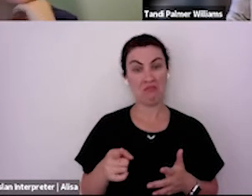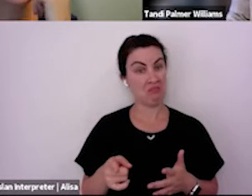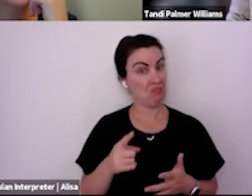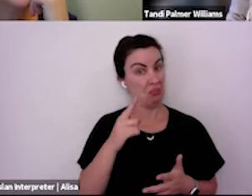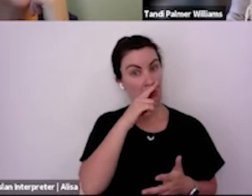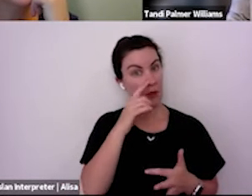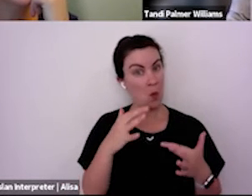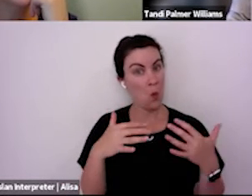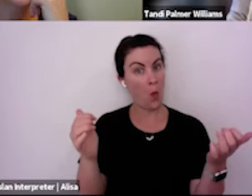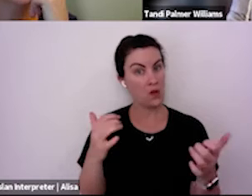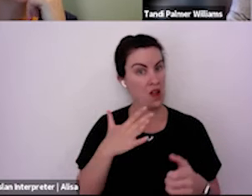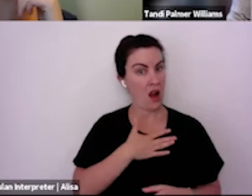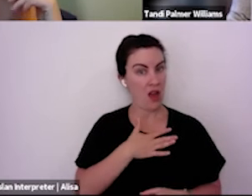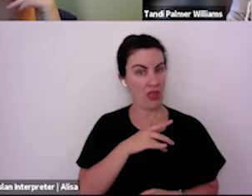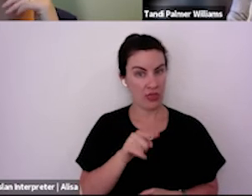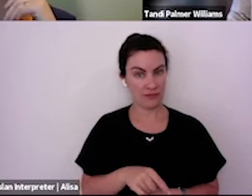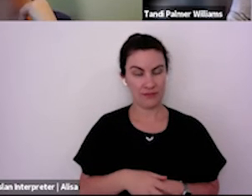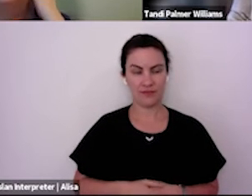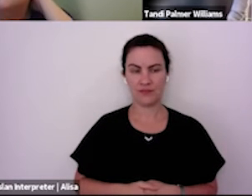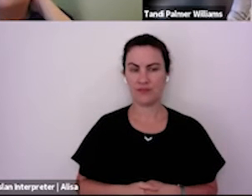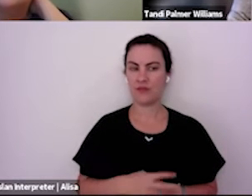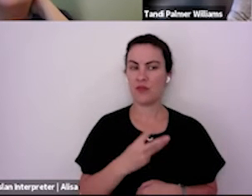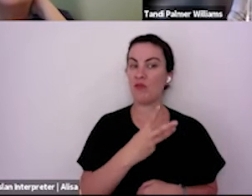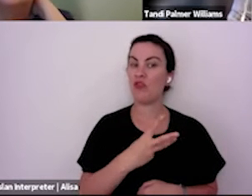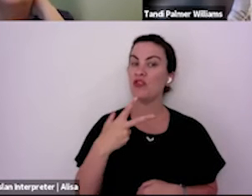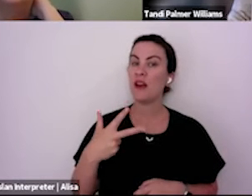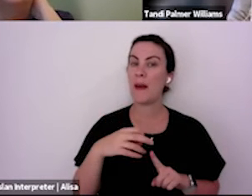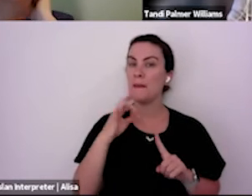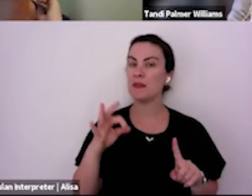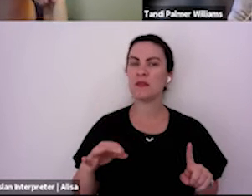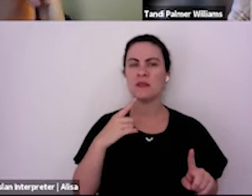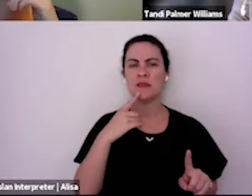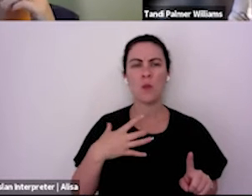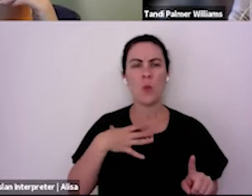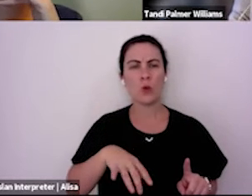38% said they want to hear about the artist or artistic leader talk about the work and